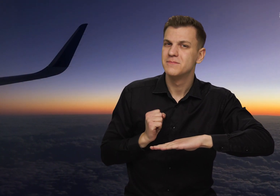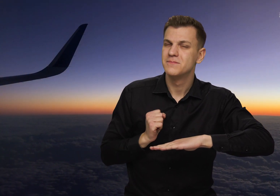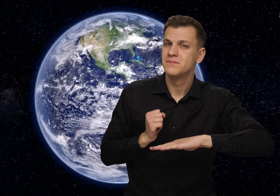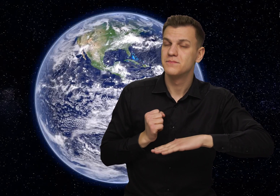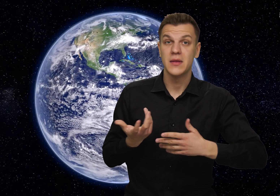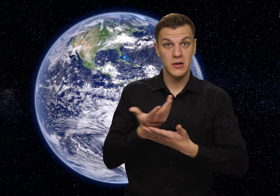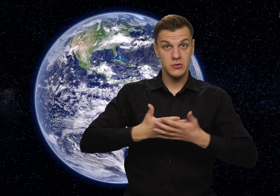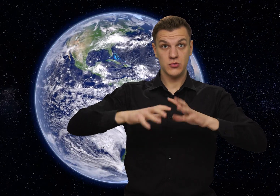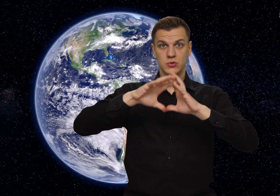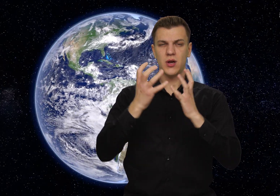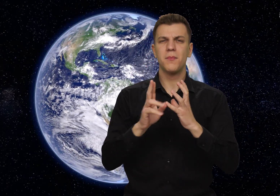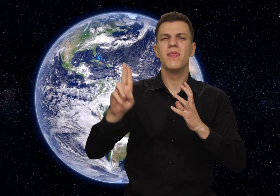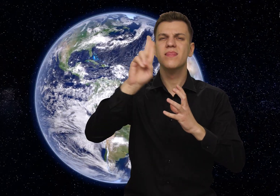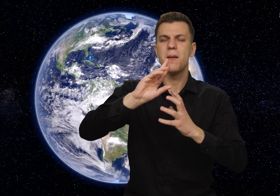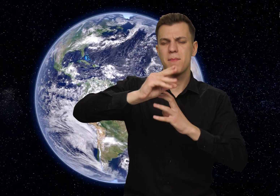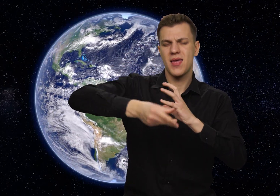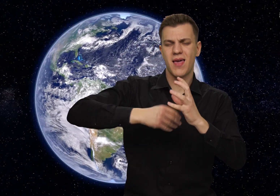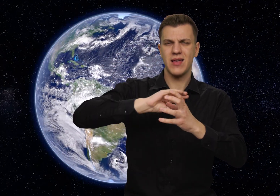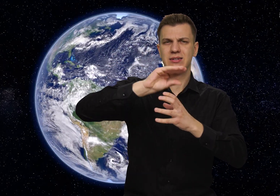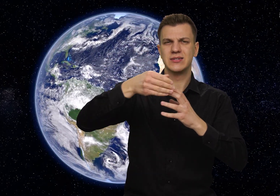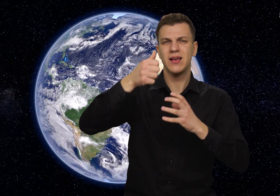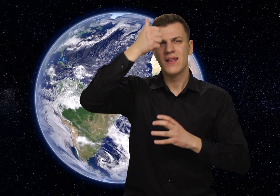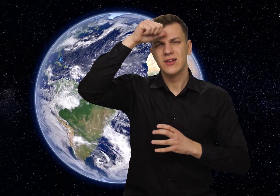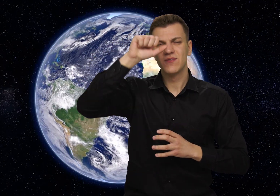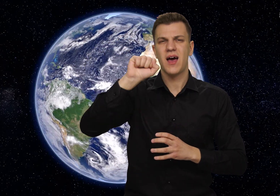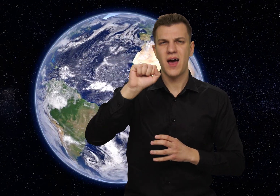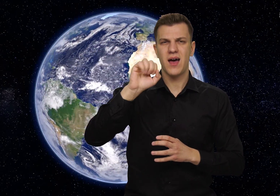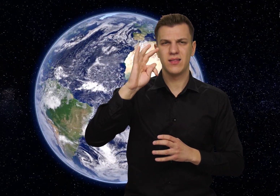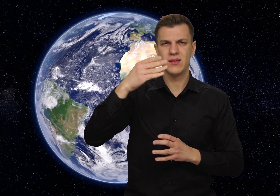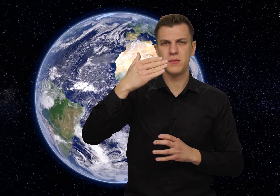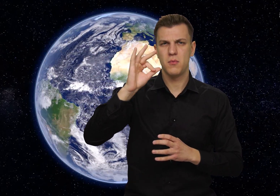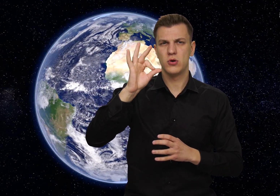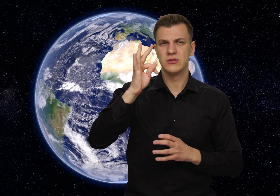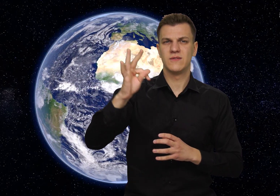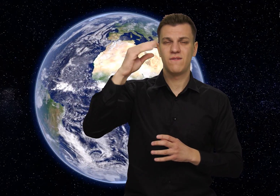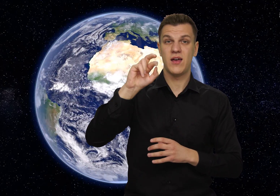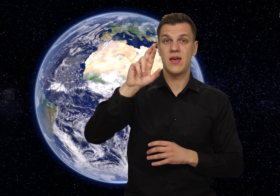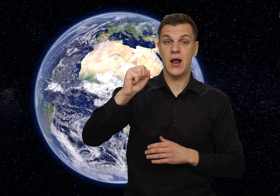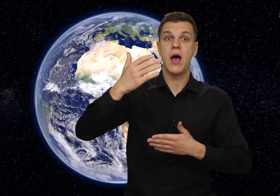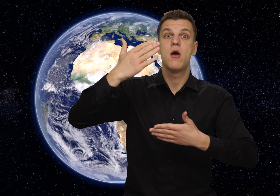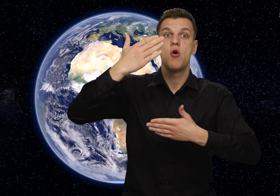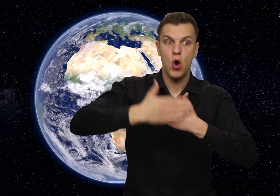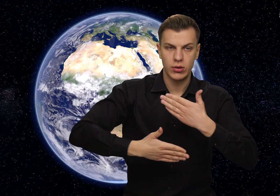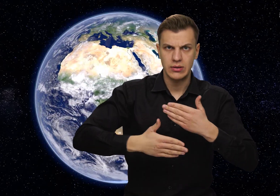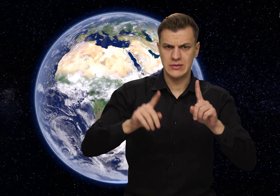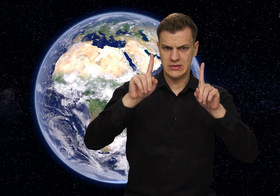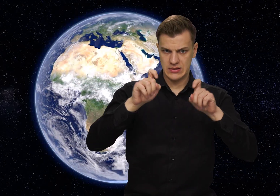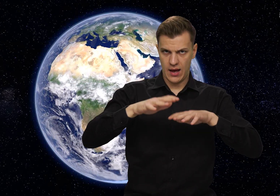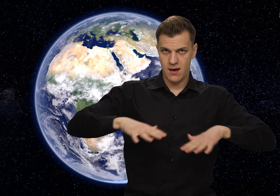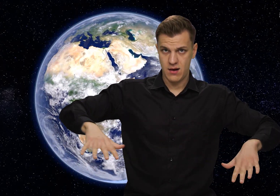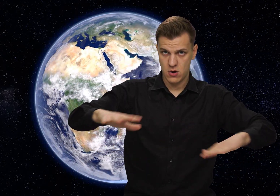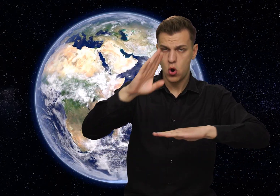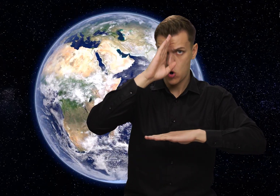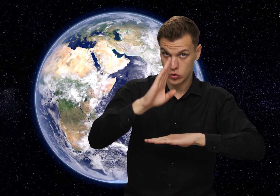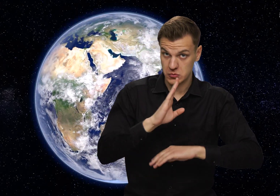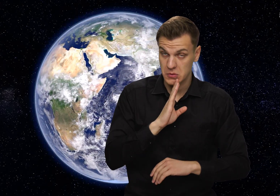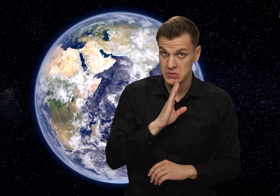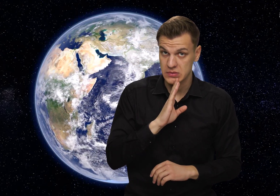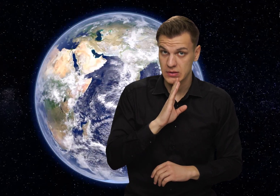At what point does the earth's atmosphere and the cosmos begins?